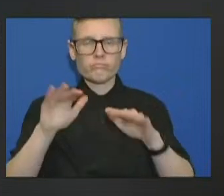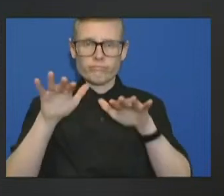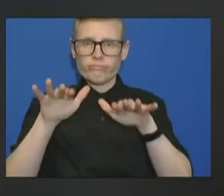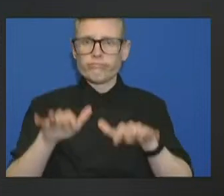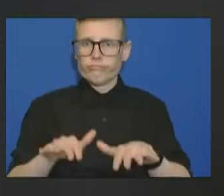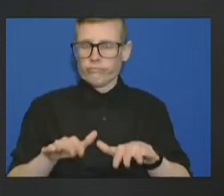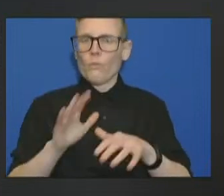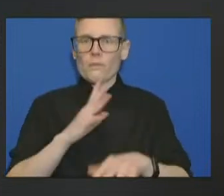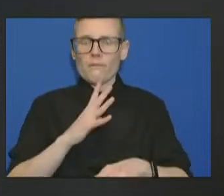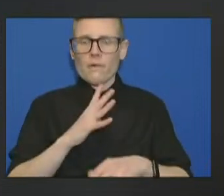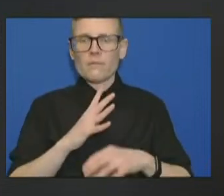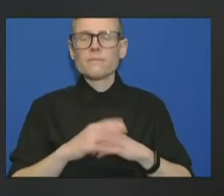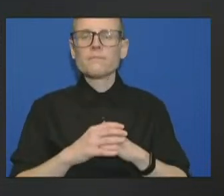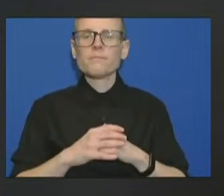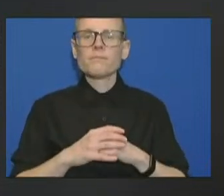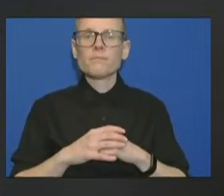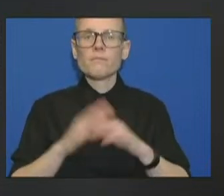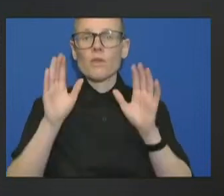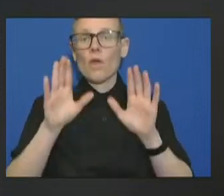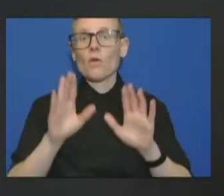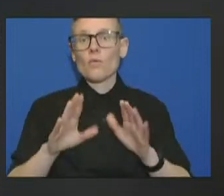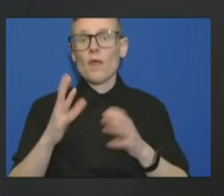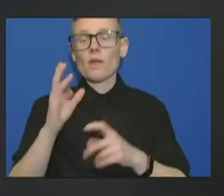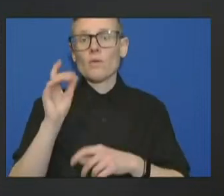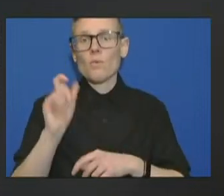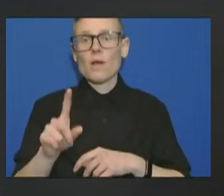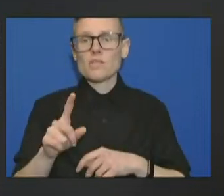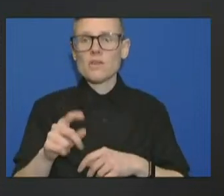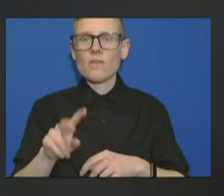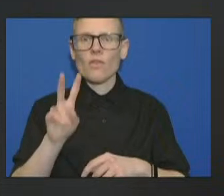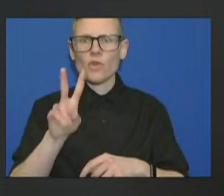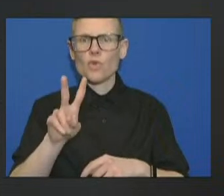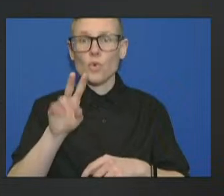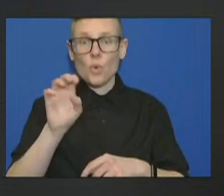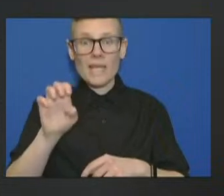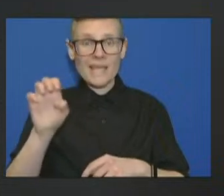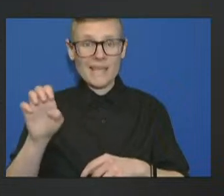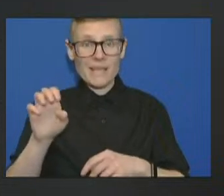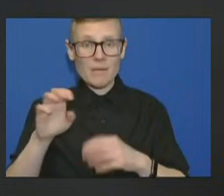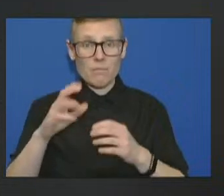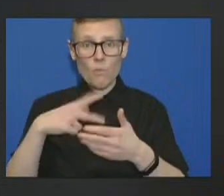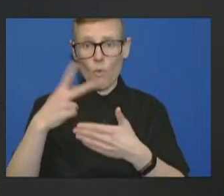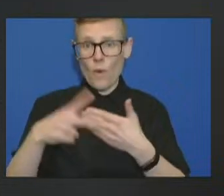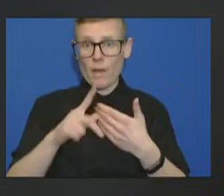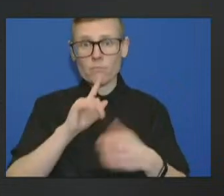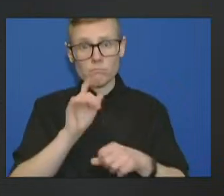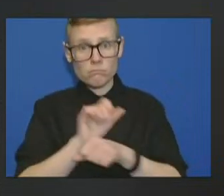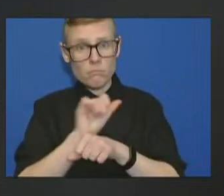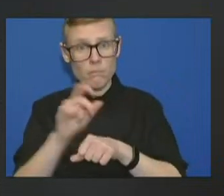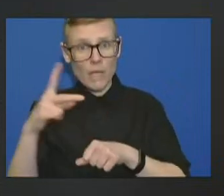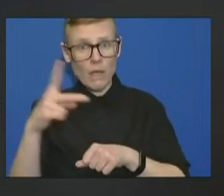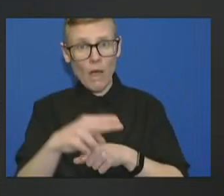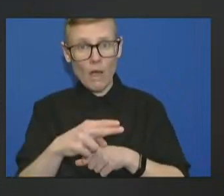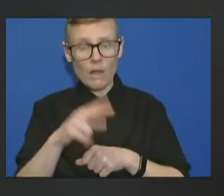for our folks so that everybody lands on their feet. Got a great